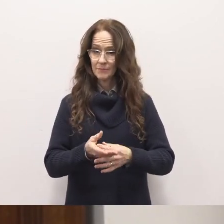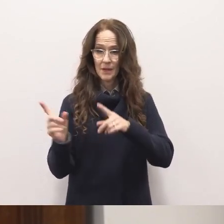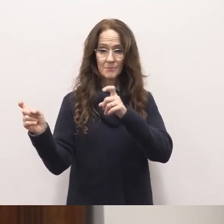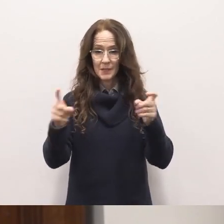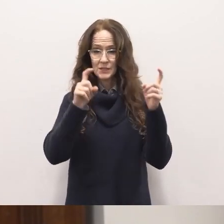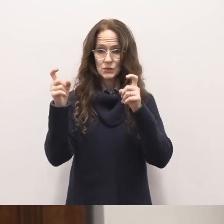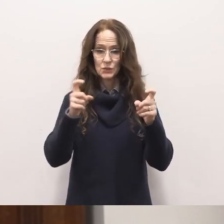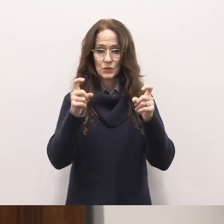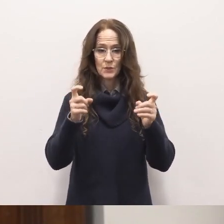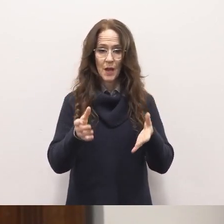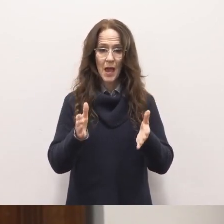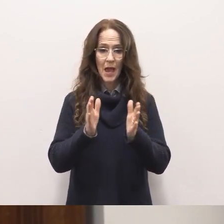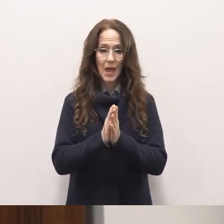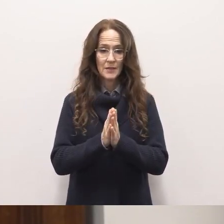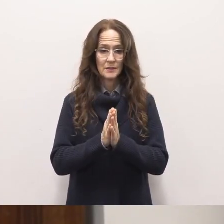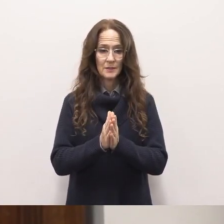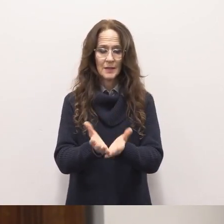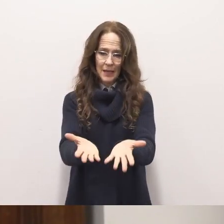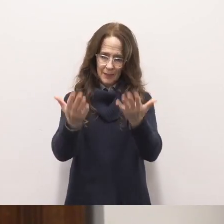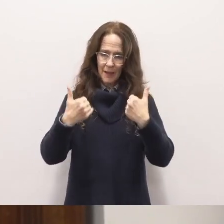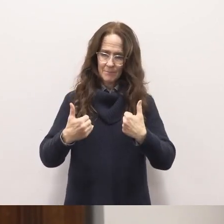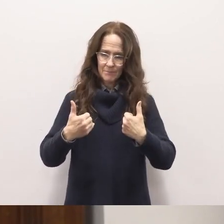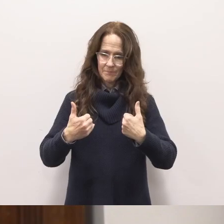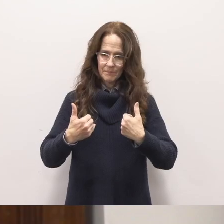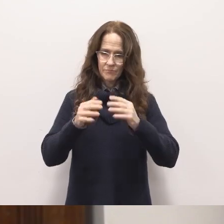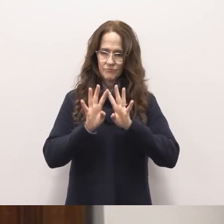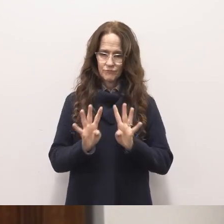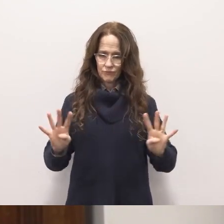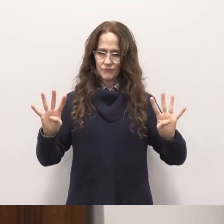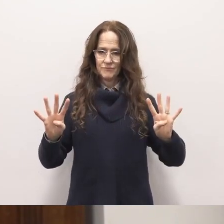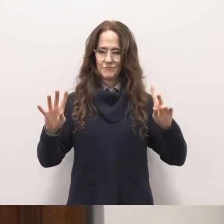So we're gonna ask you to come up here with us and we'll do...